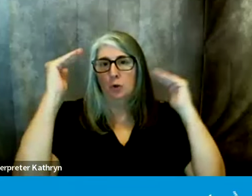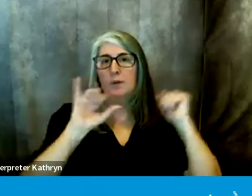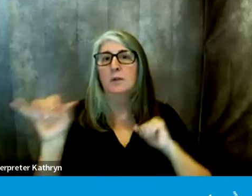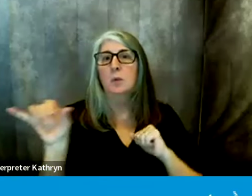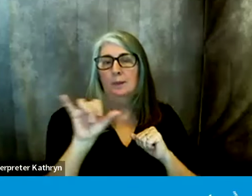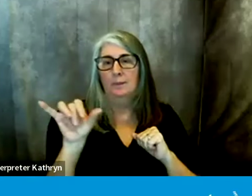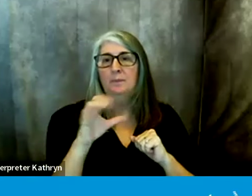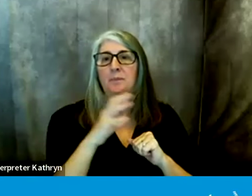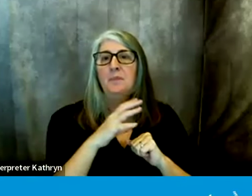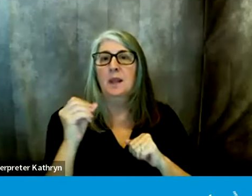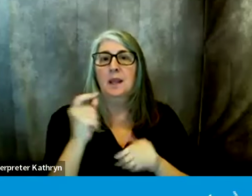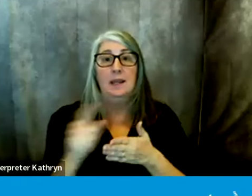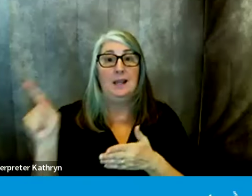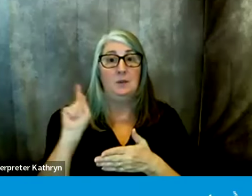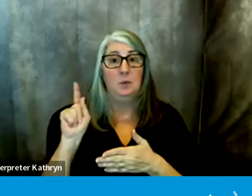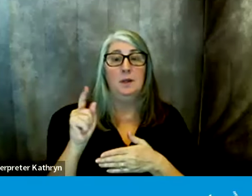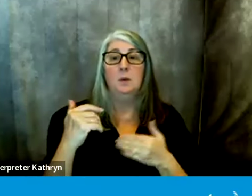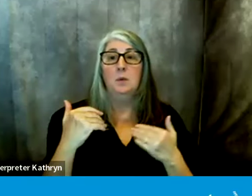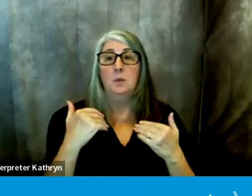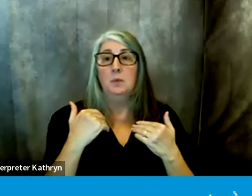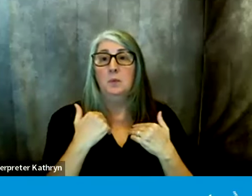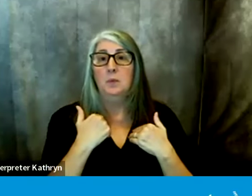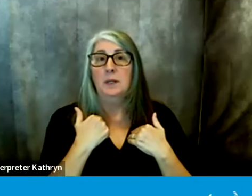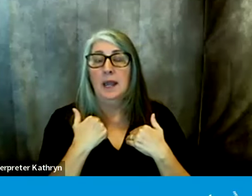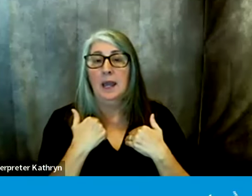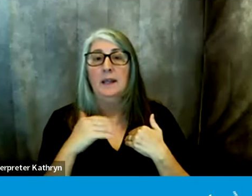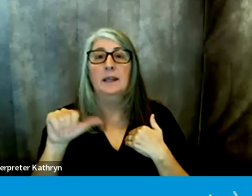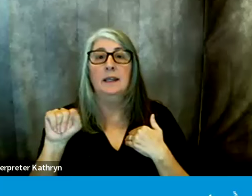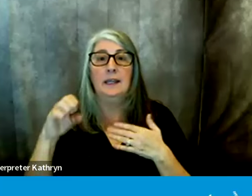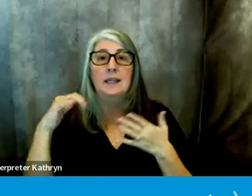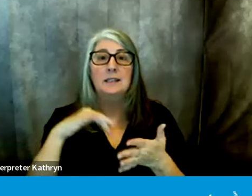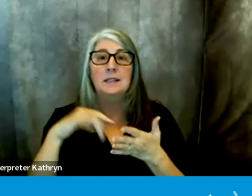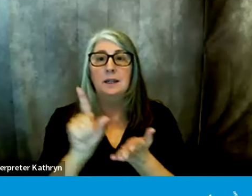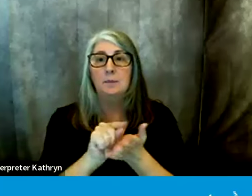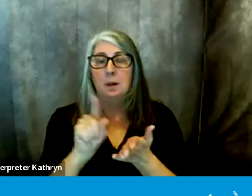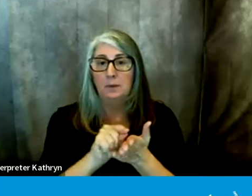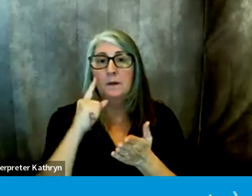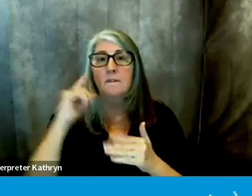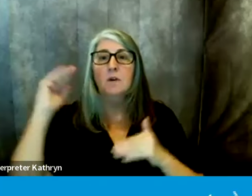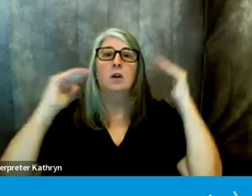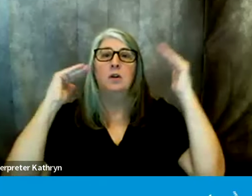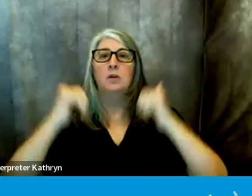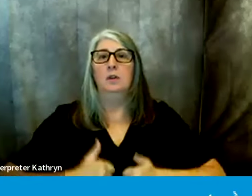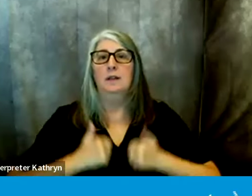Just last week, in fact, we had a case study published where an adult living with cerebral palsy at the age of 60,